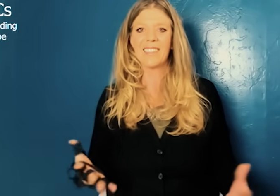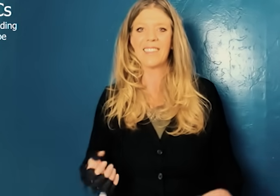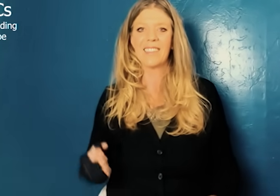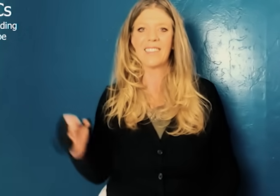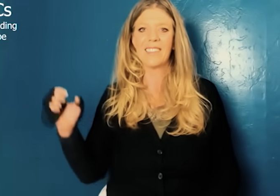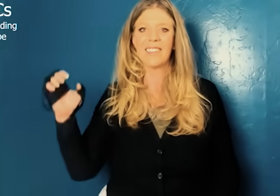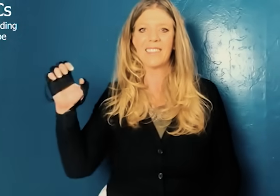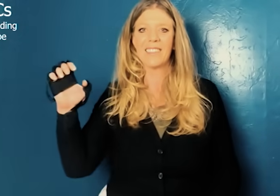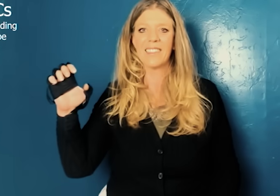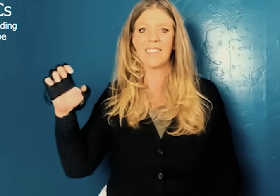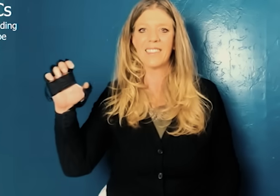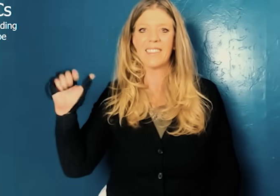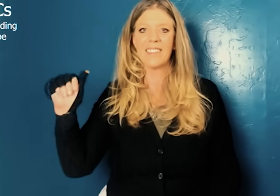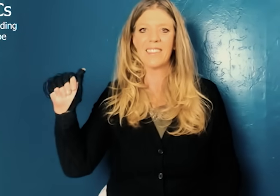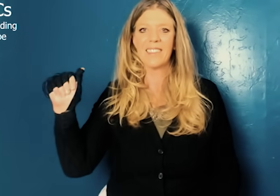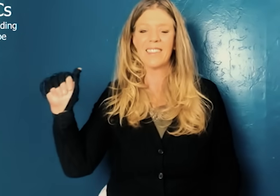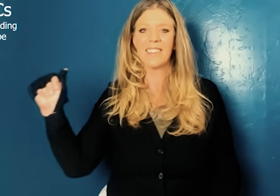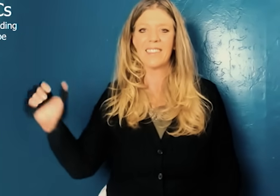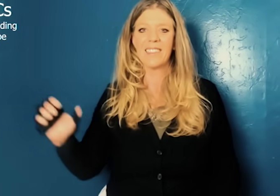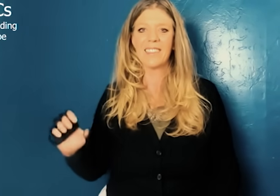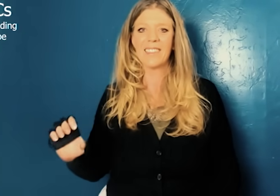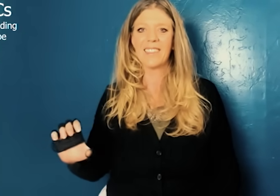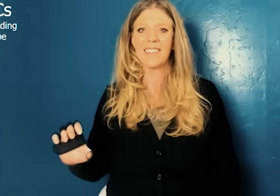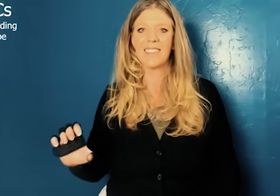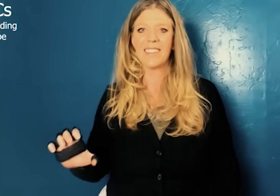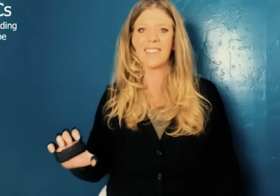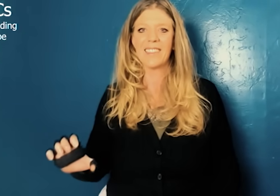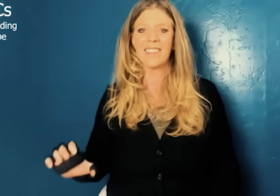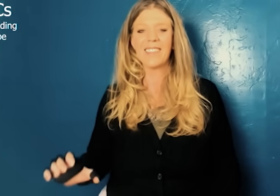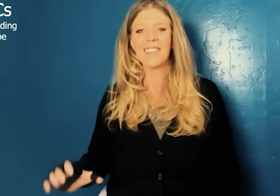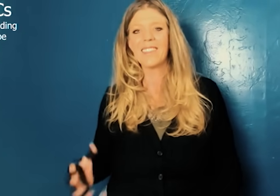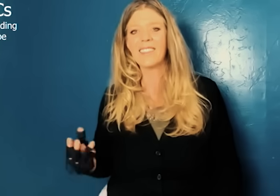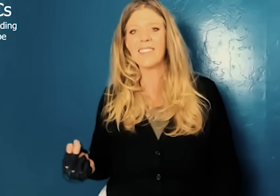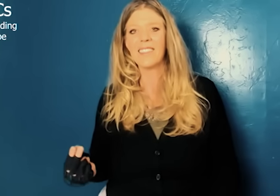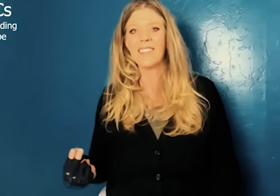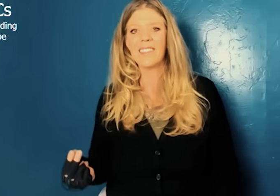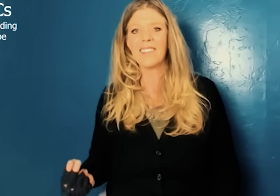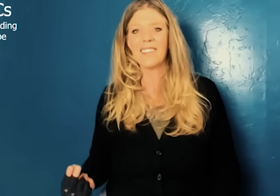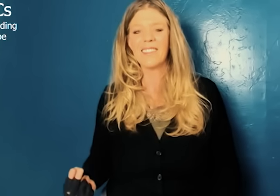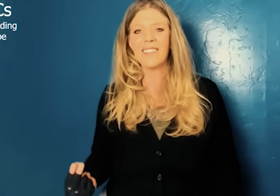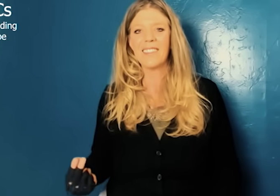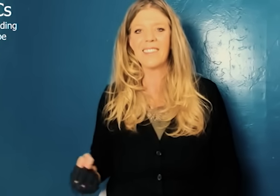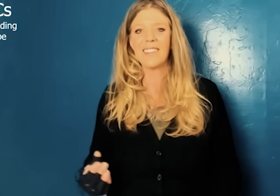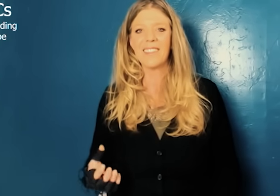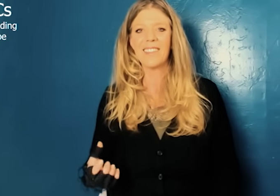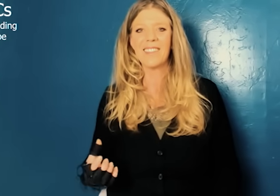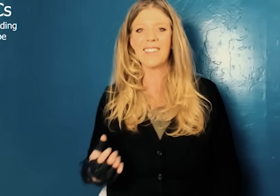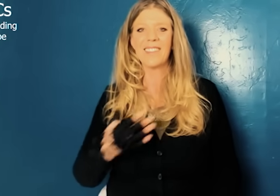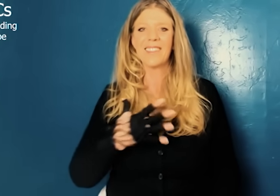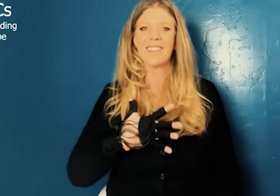what VSACs can do.